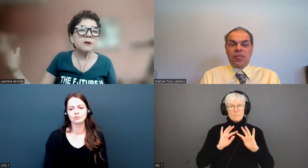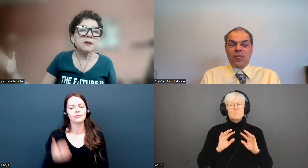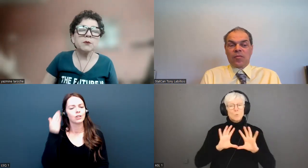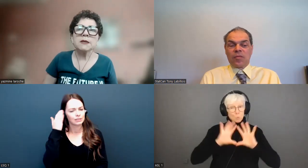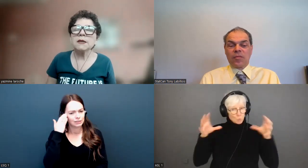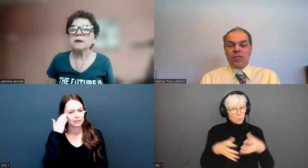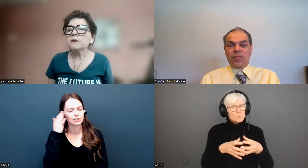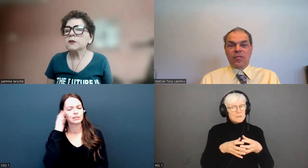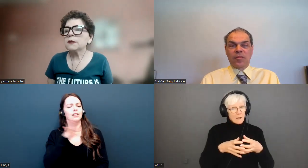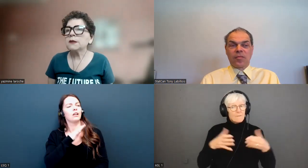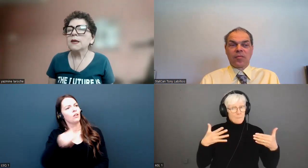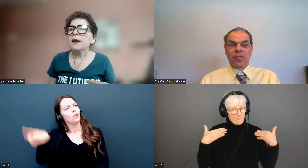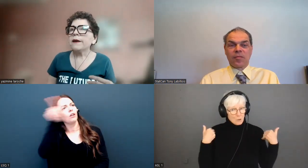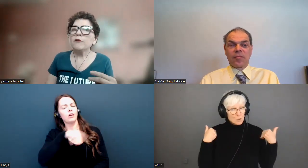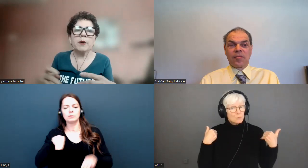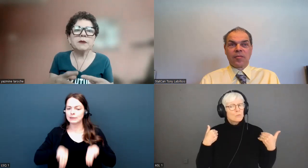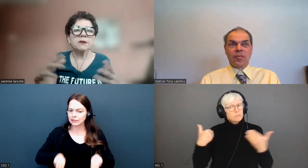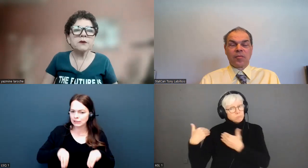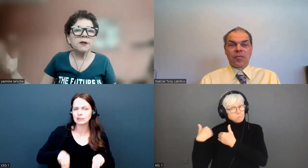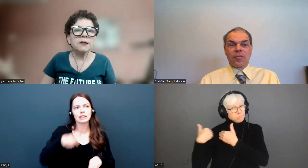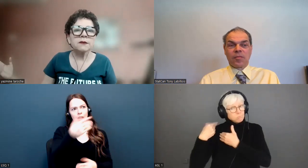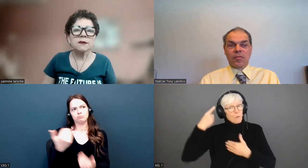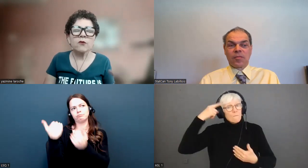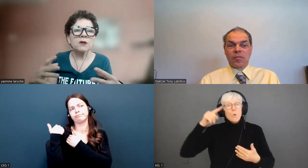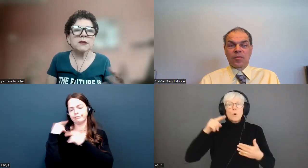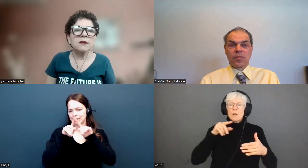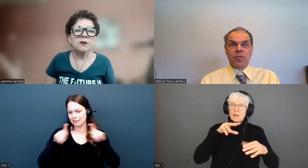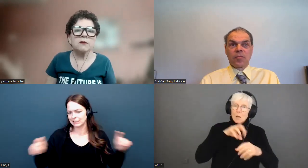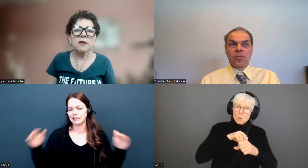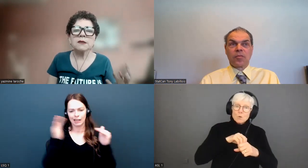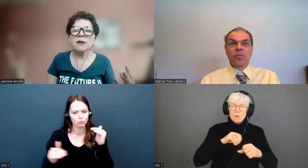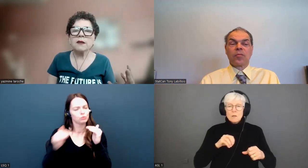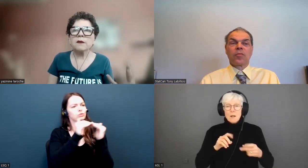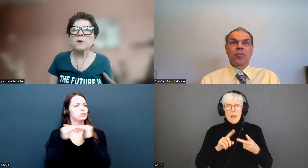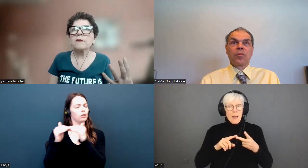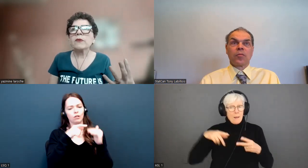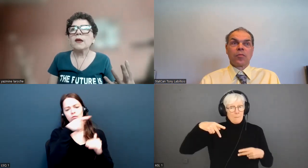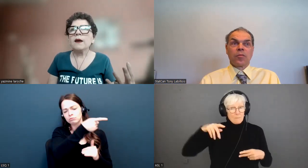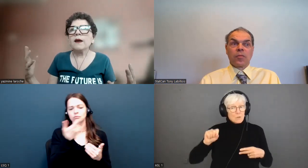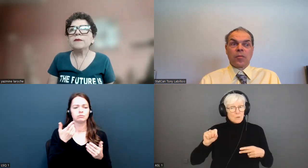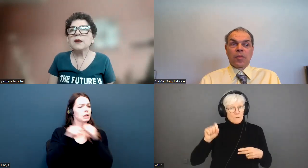for disability inclusion of public servants across the country who get together I I think